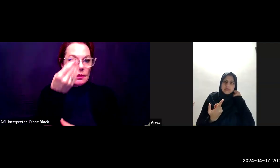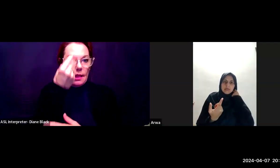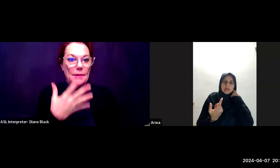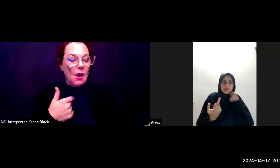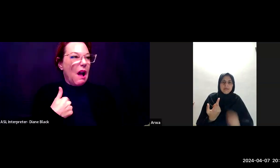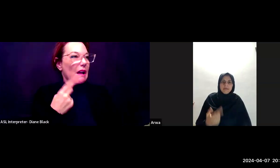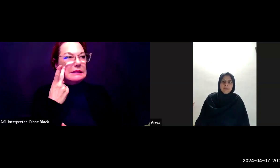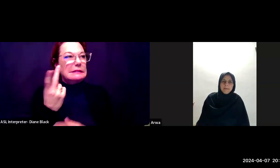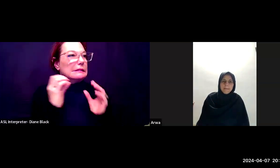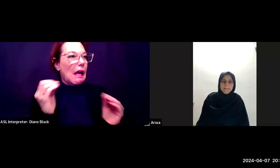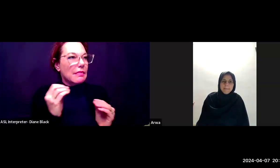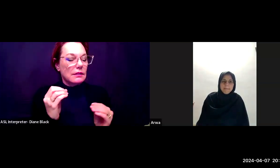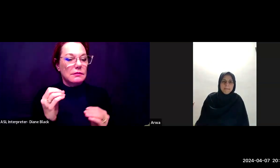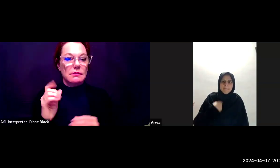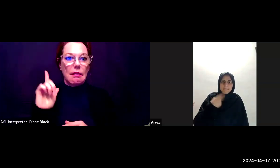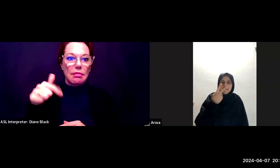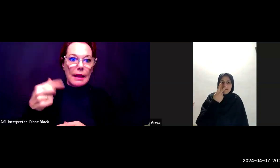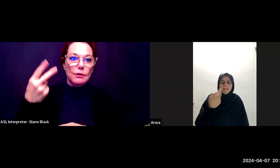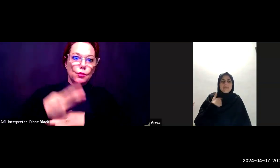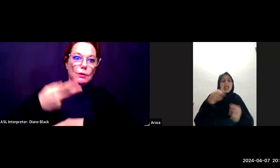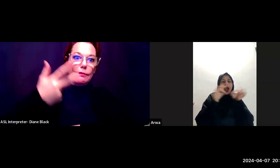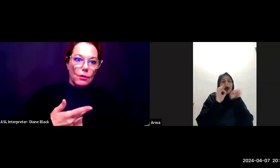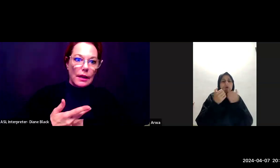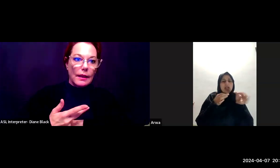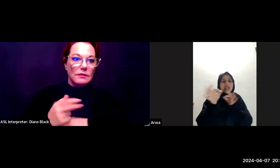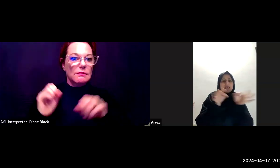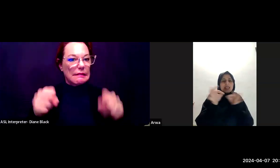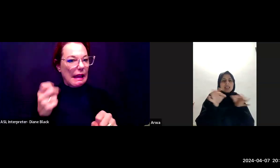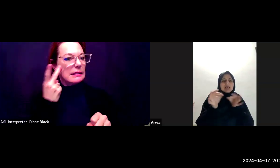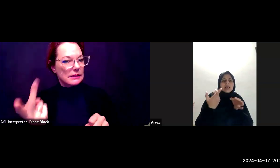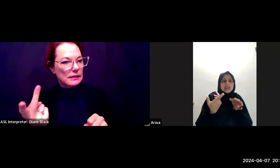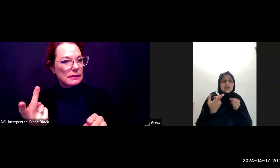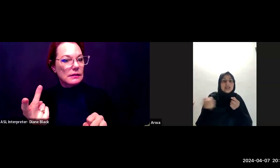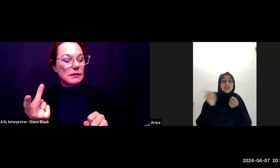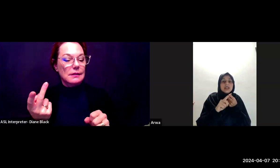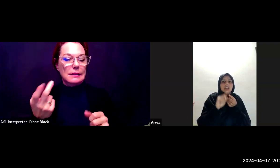uh these are very difficult to explain. but again it could be something with growth factors in the